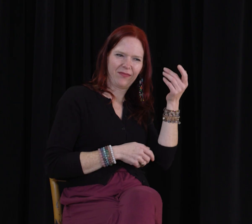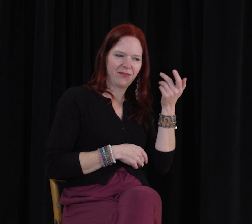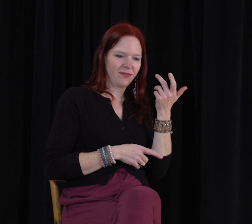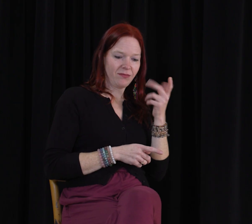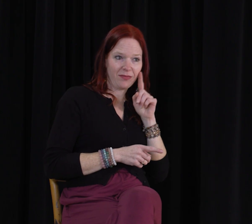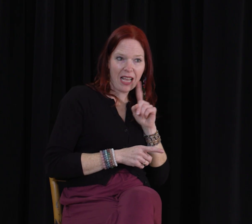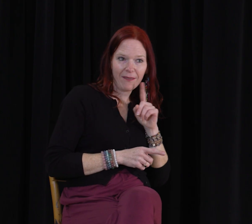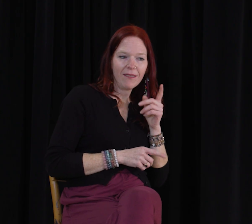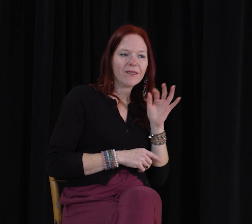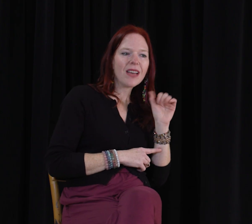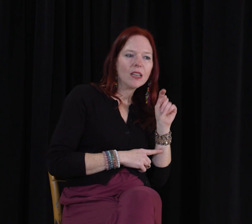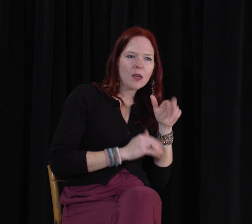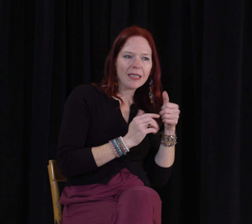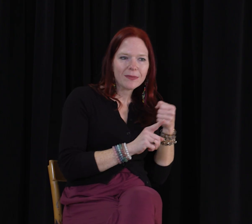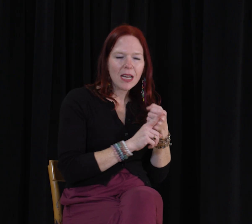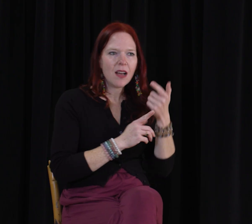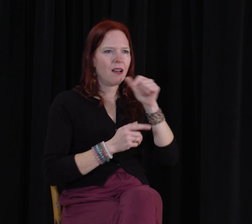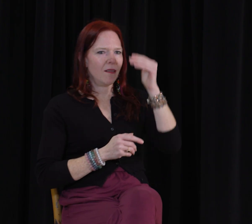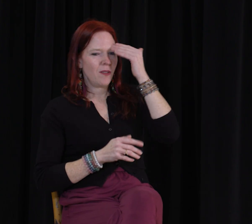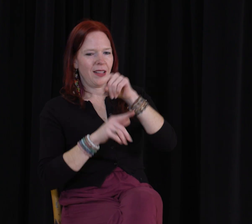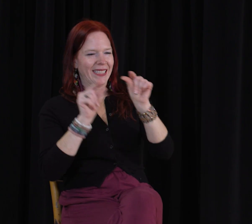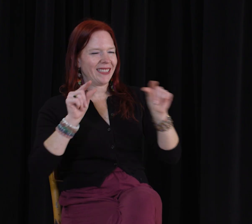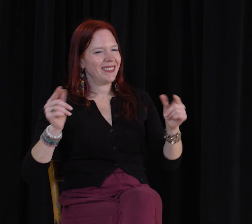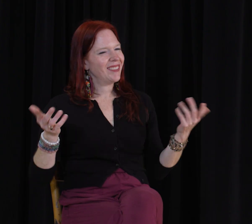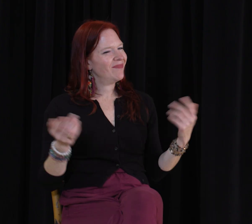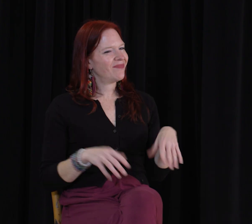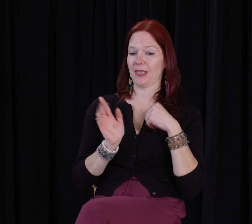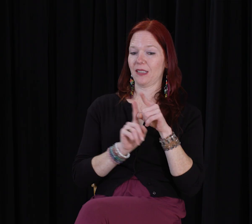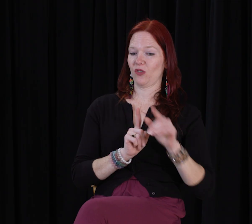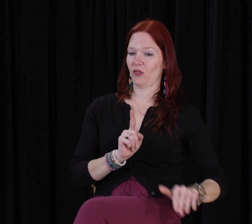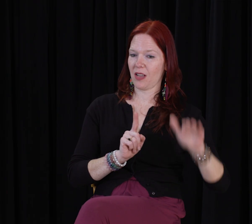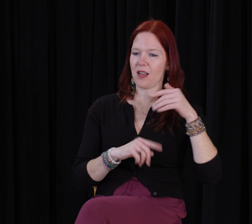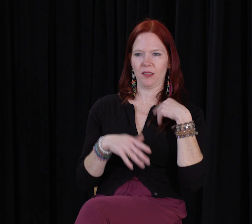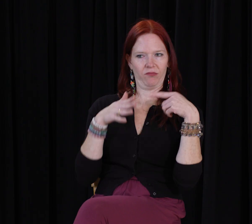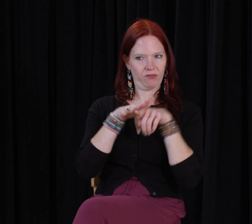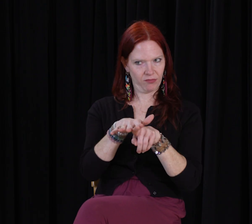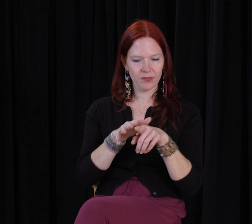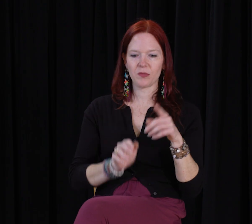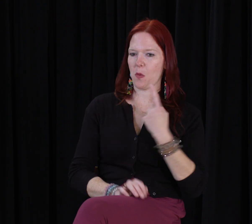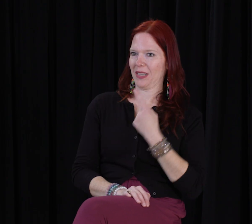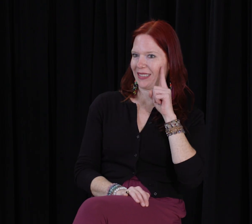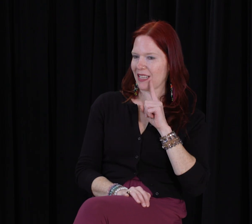be familiar with Deaf people, or how Deafness might factor in. The little things. As a child, I was mainstreamed.